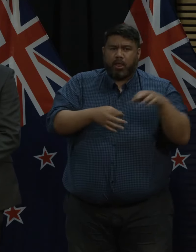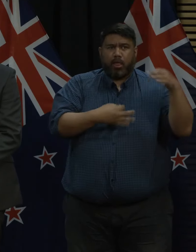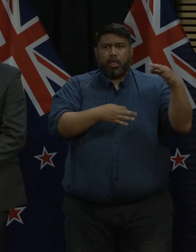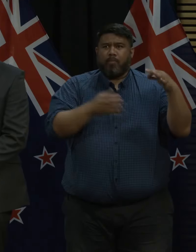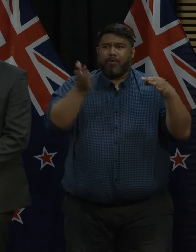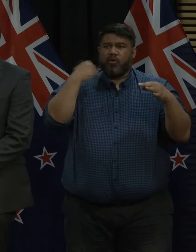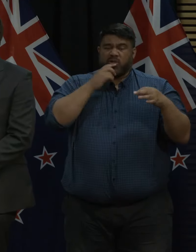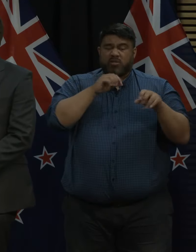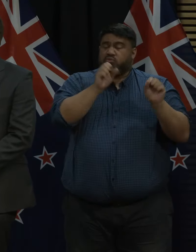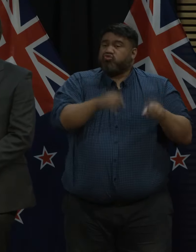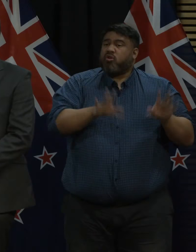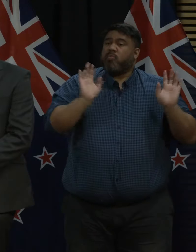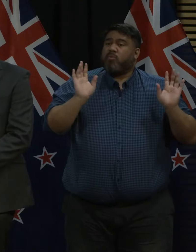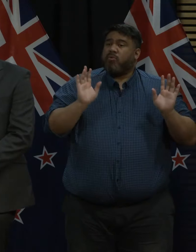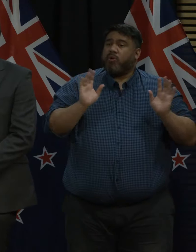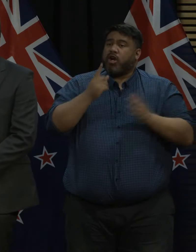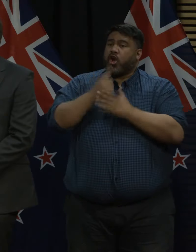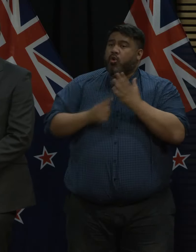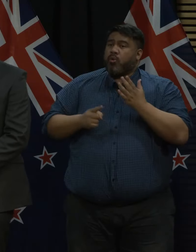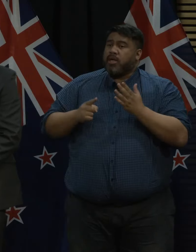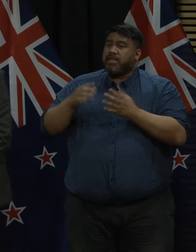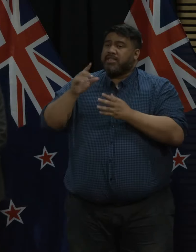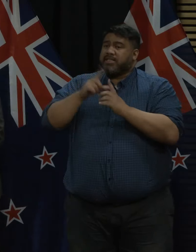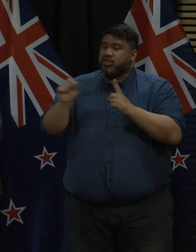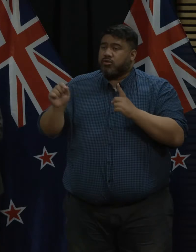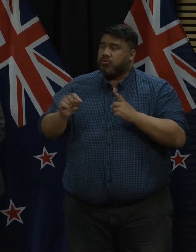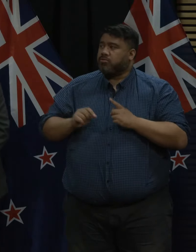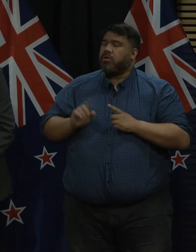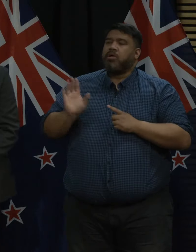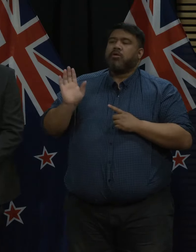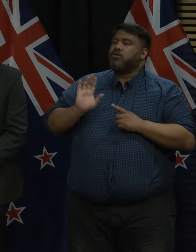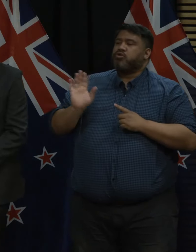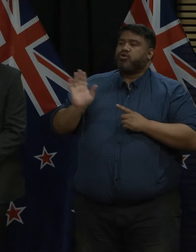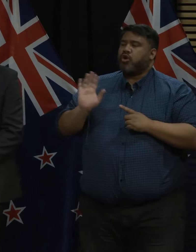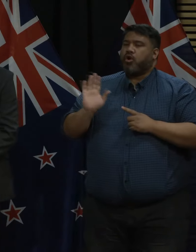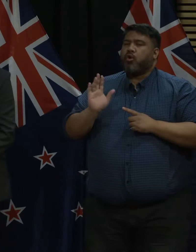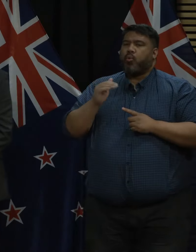more about how it works.